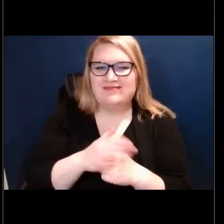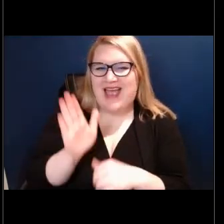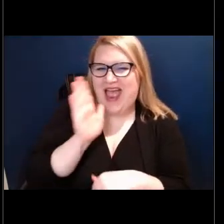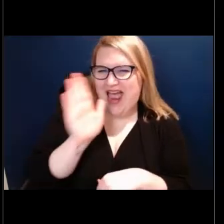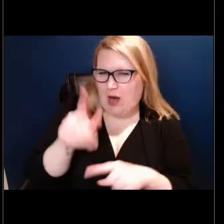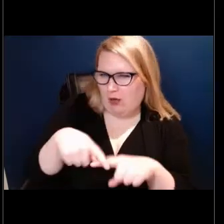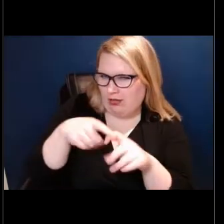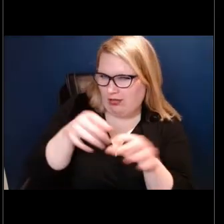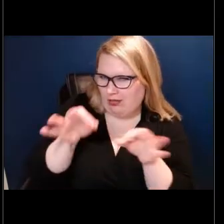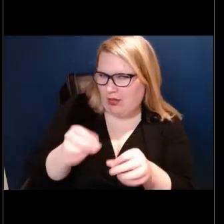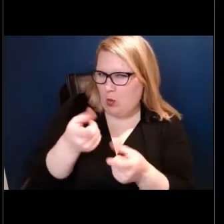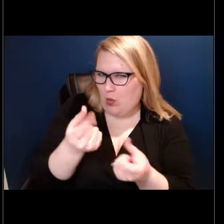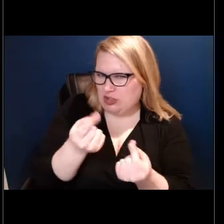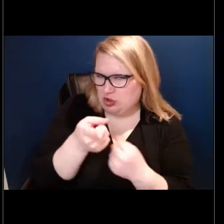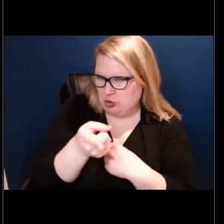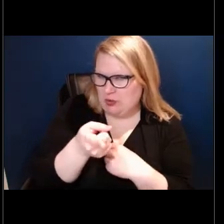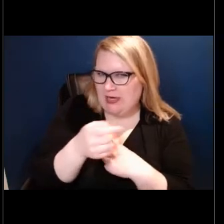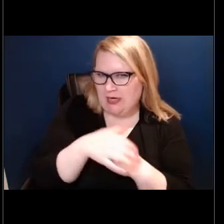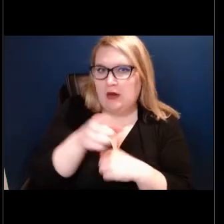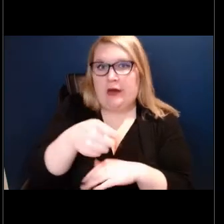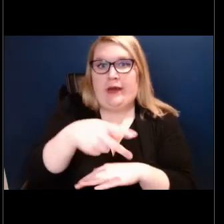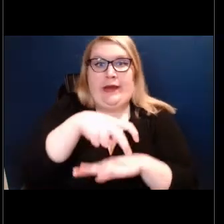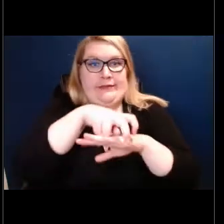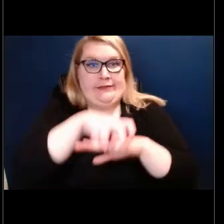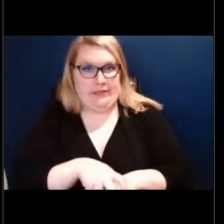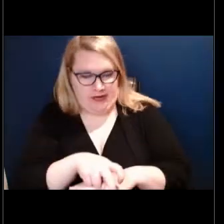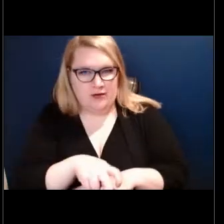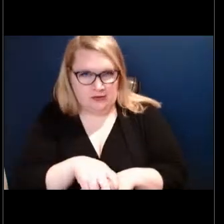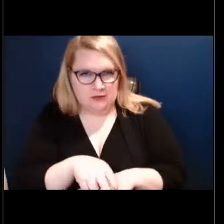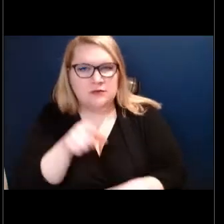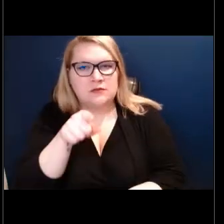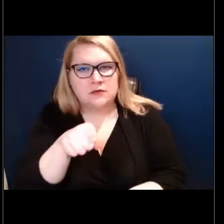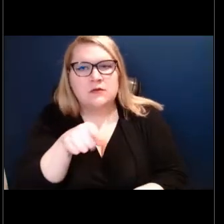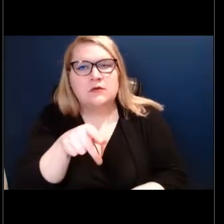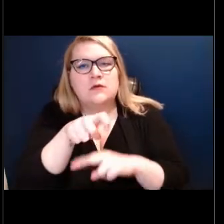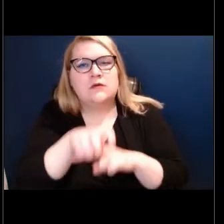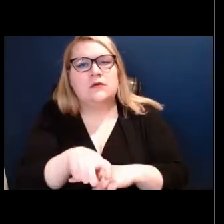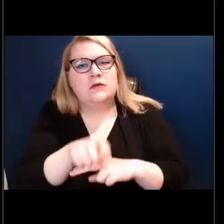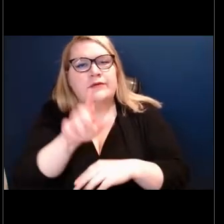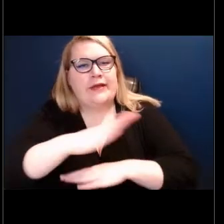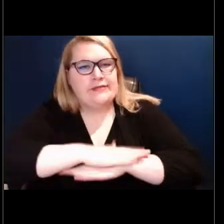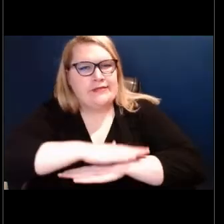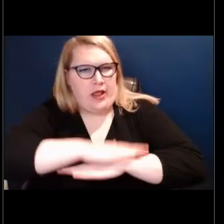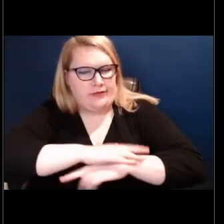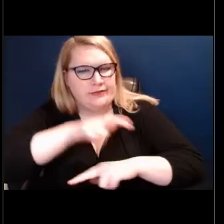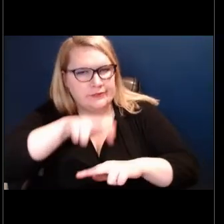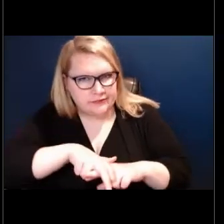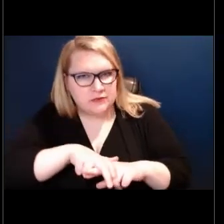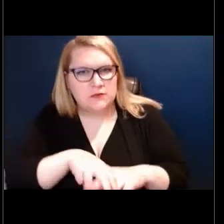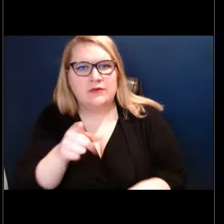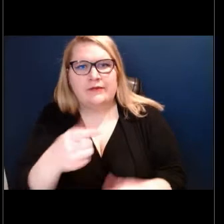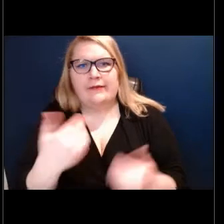what he's doing as he's sitting down here. So Tom is sitting down at his workstation and he's got a number of monitors.